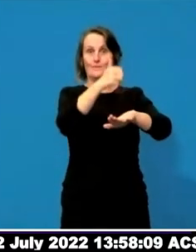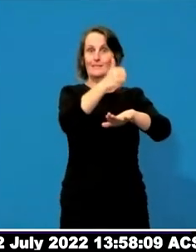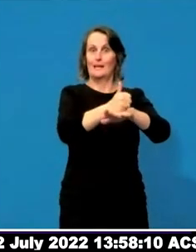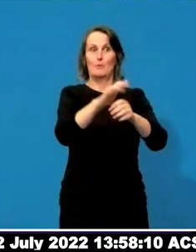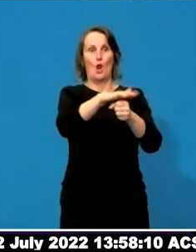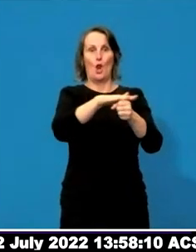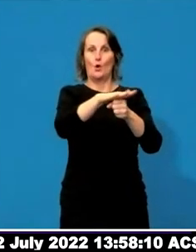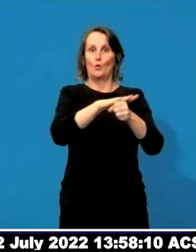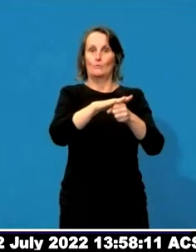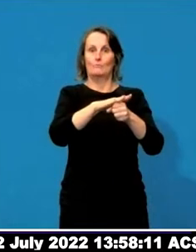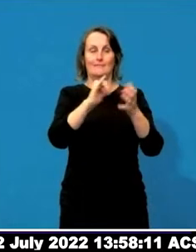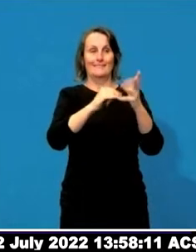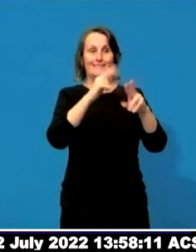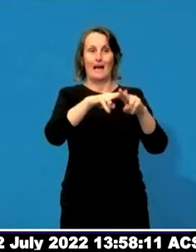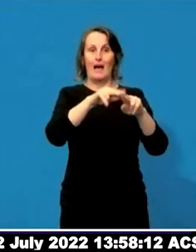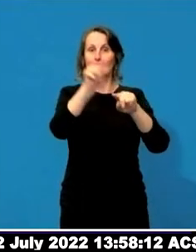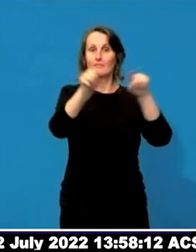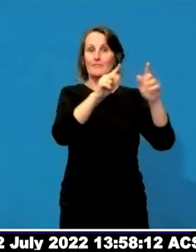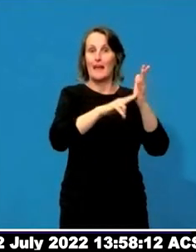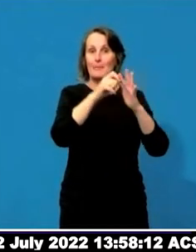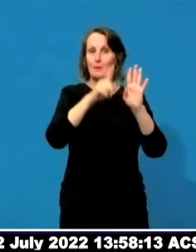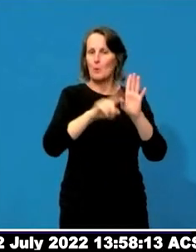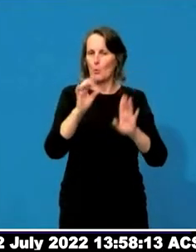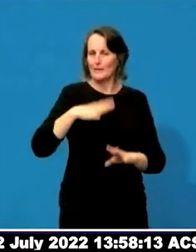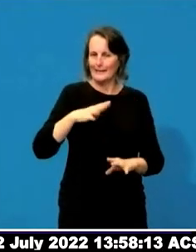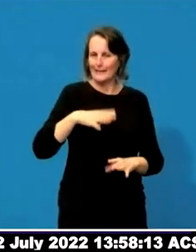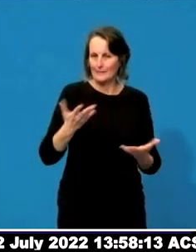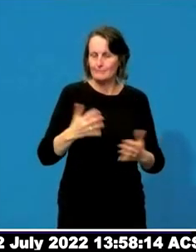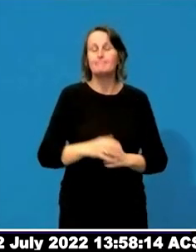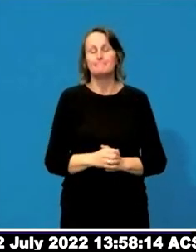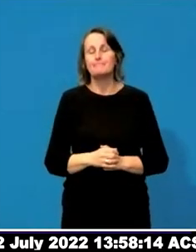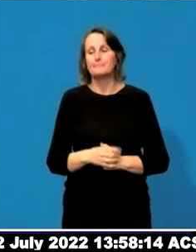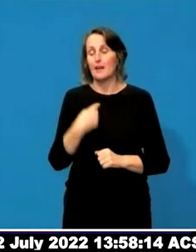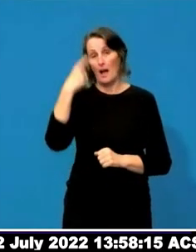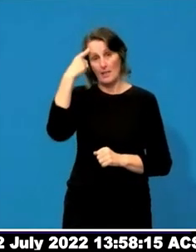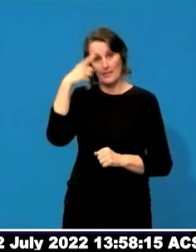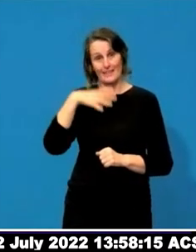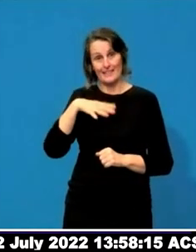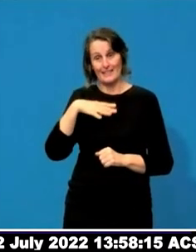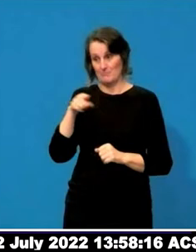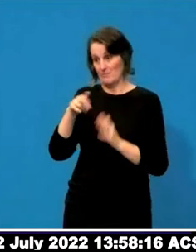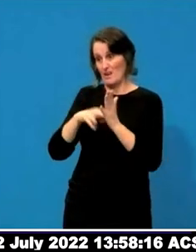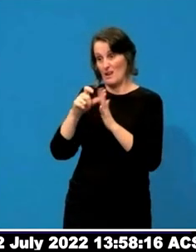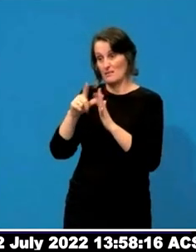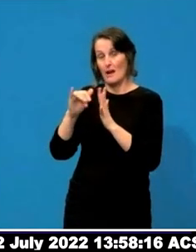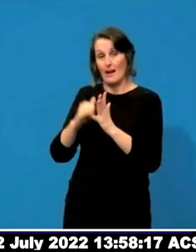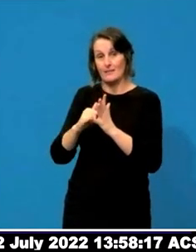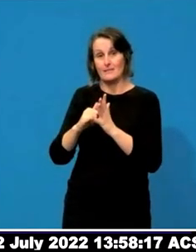I think that to build a local workforce, the NDIS pricing at the moment